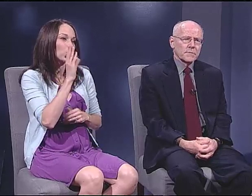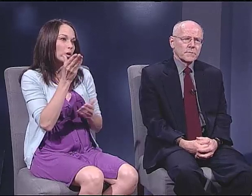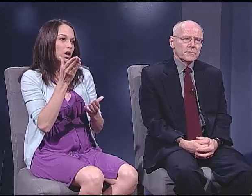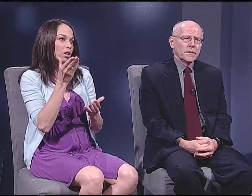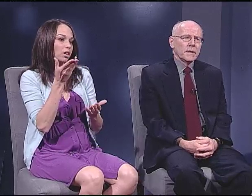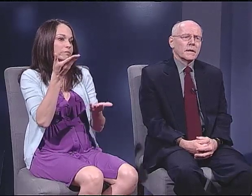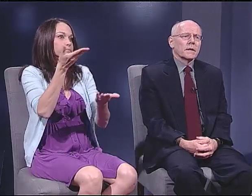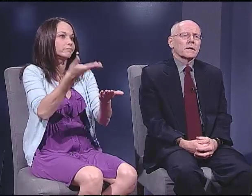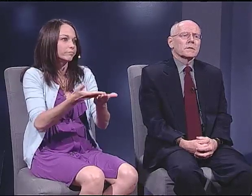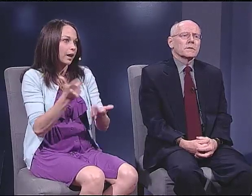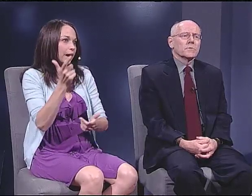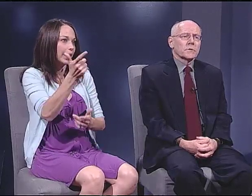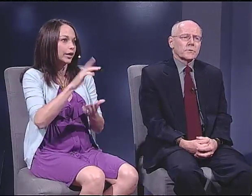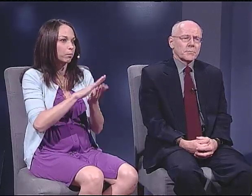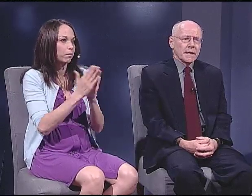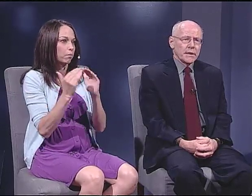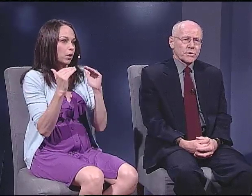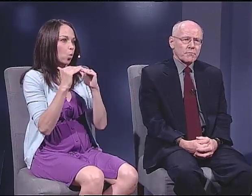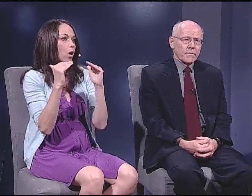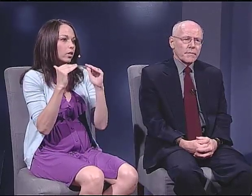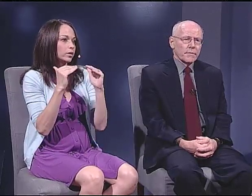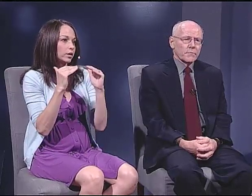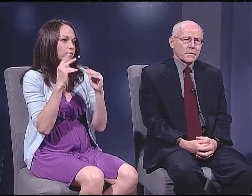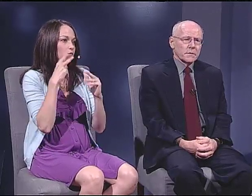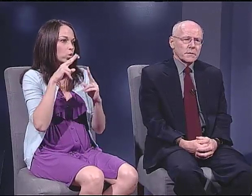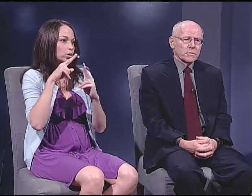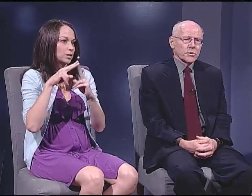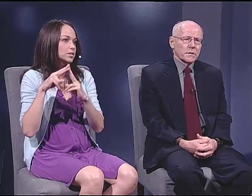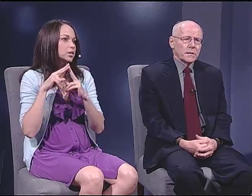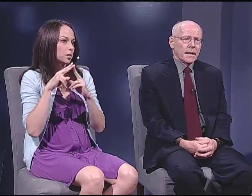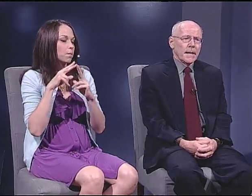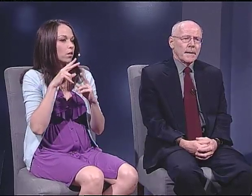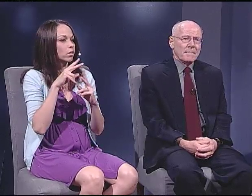through Constitutional interpretation rather than through Constitutional amendment.